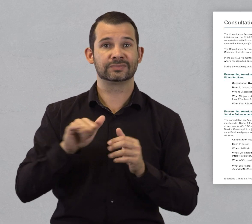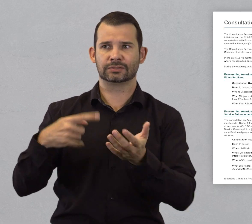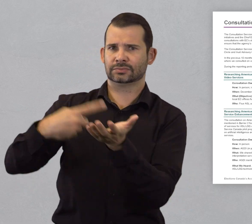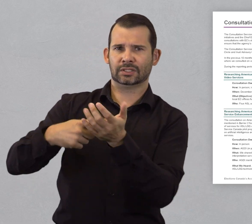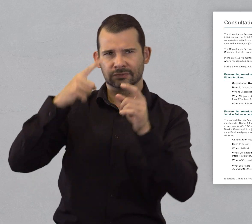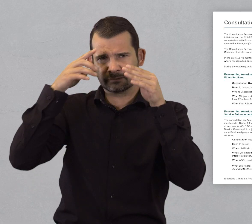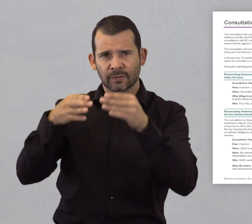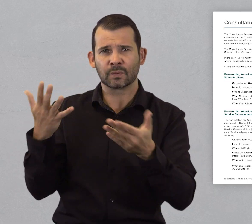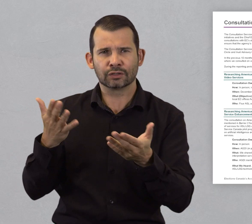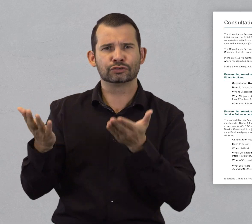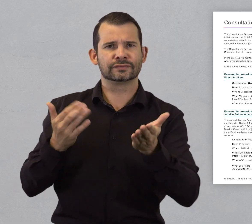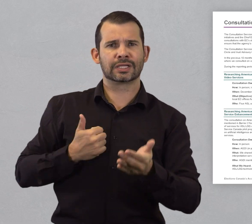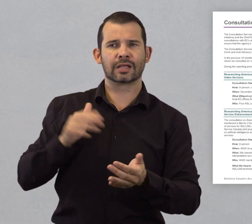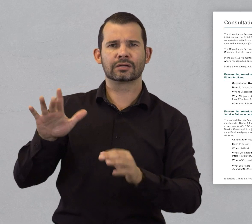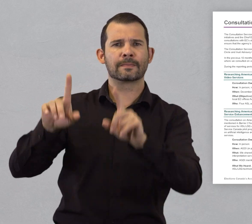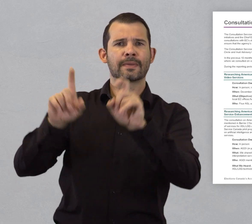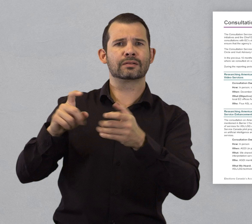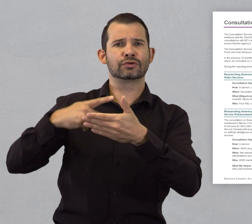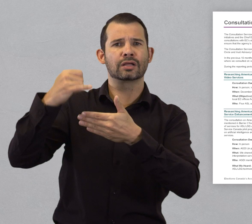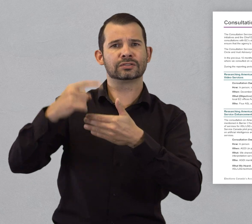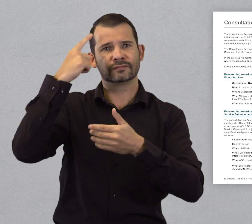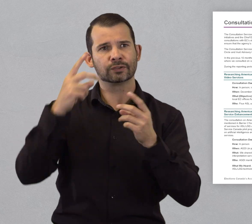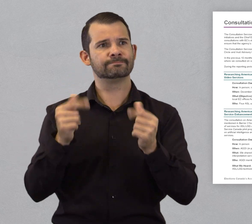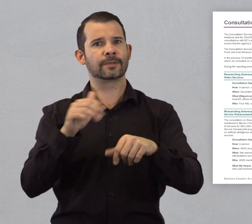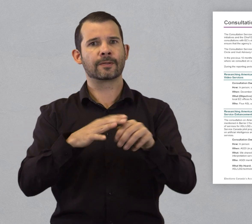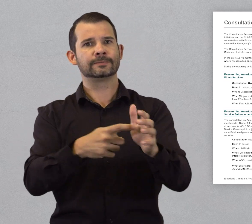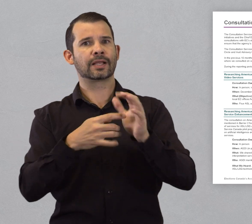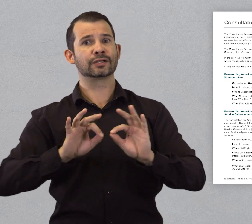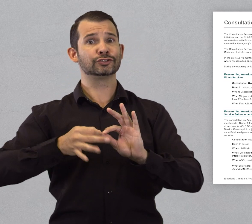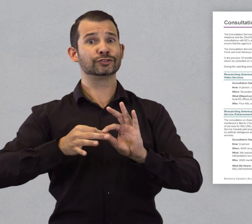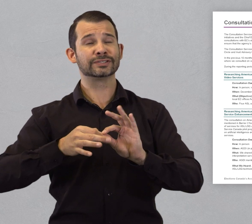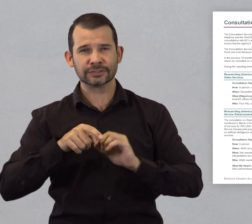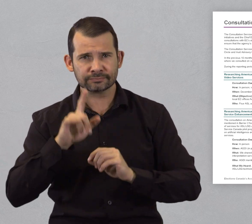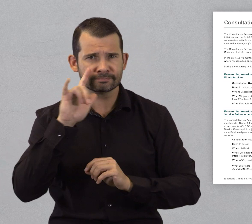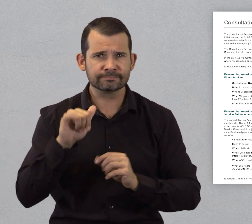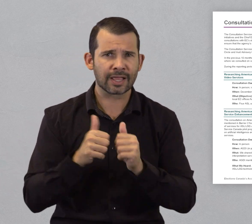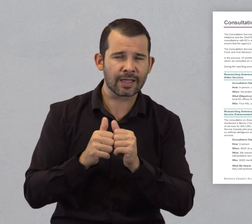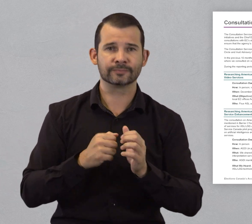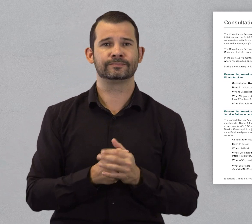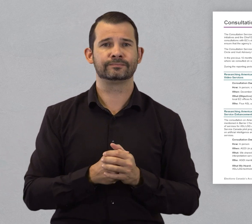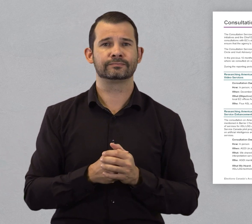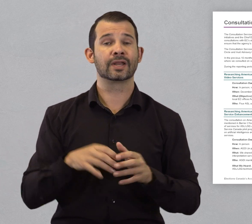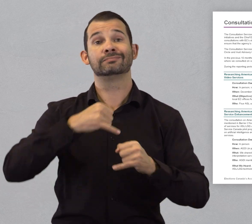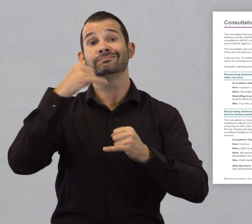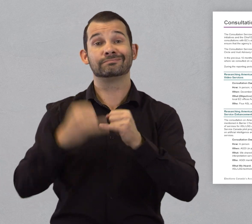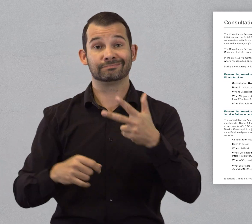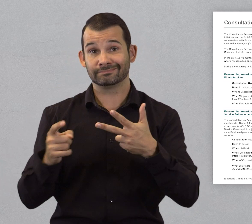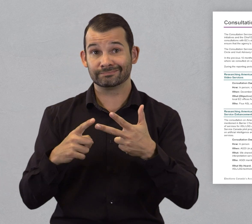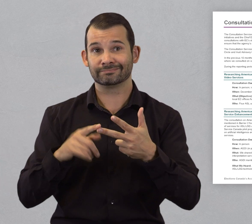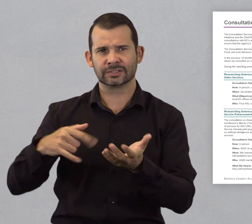the Service Canada pilot project for on-demand interpretation. Finally, the discussion concluded